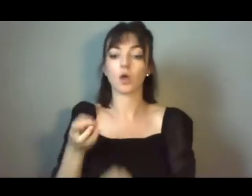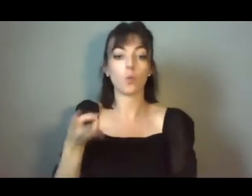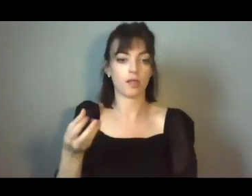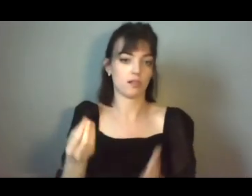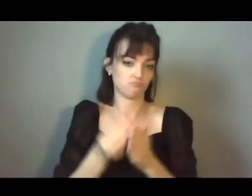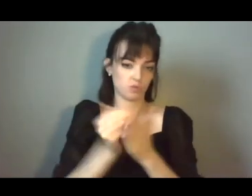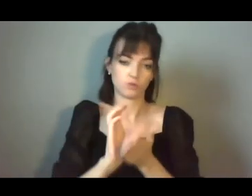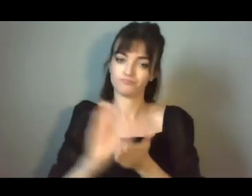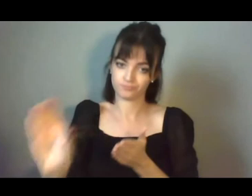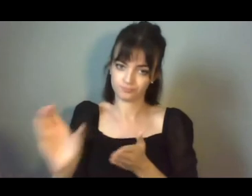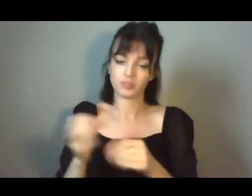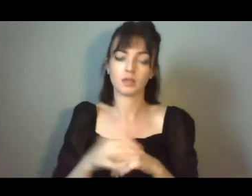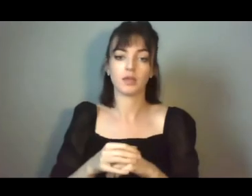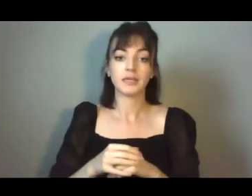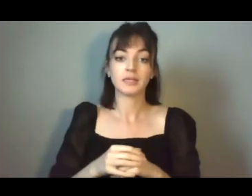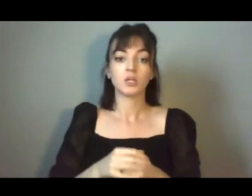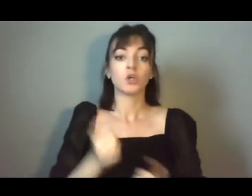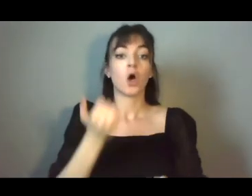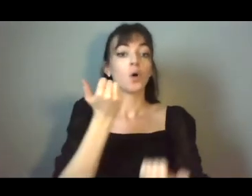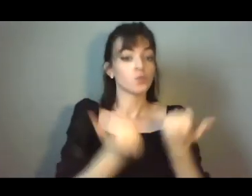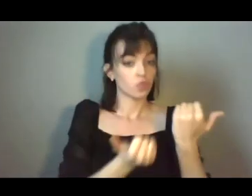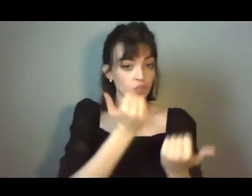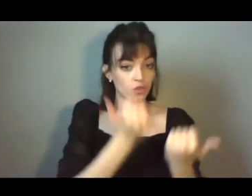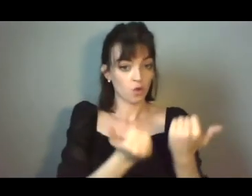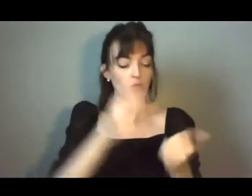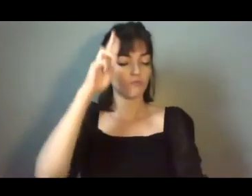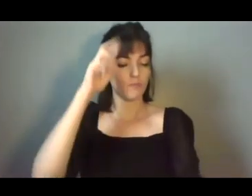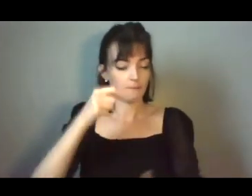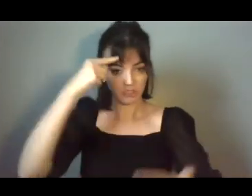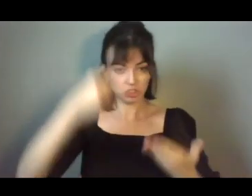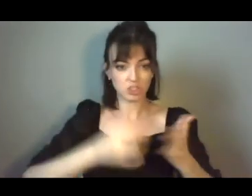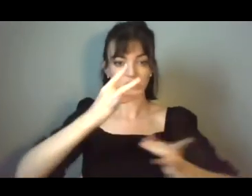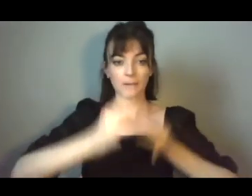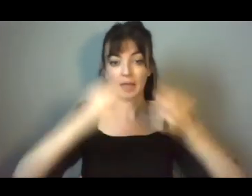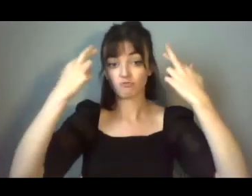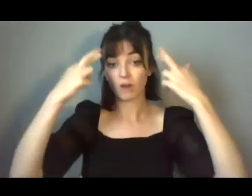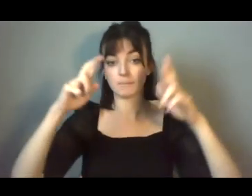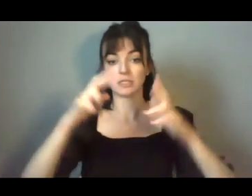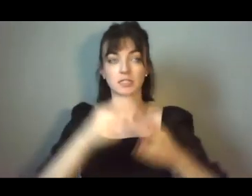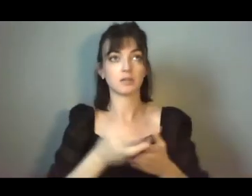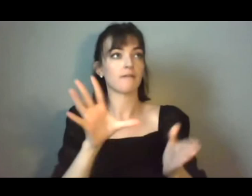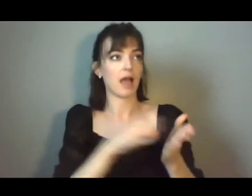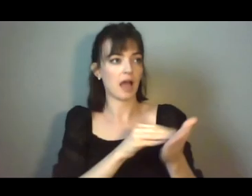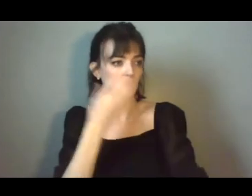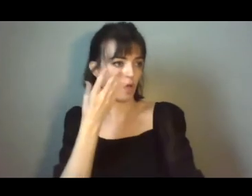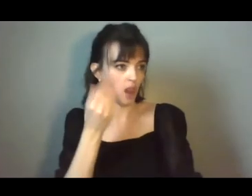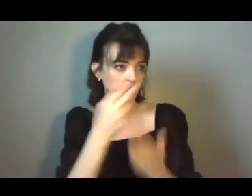as directed by the court, remembering that that decision making representative takes their authority from the court order and the court would have to so provide,